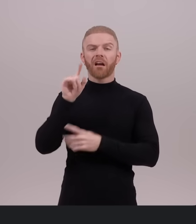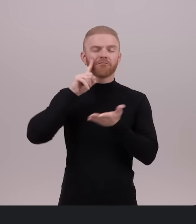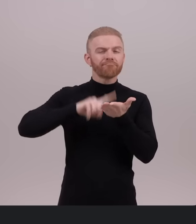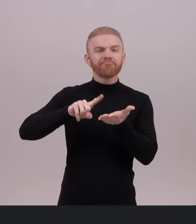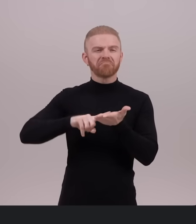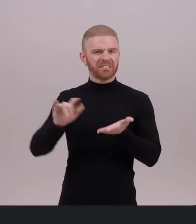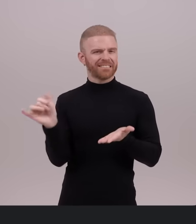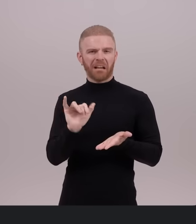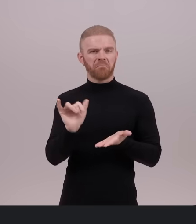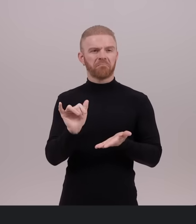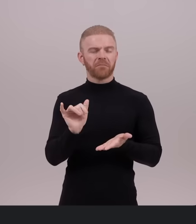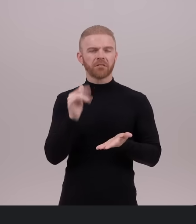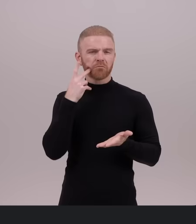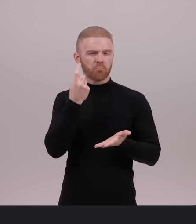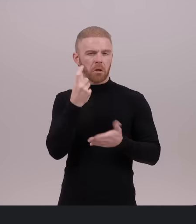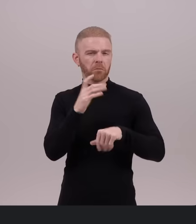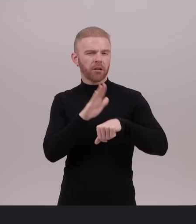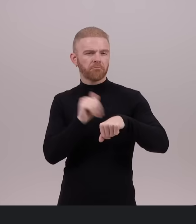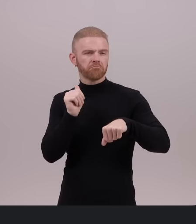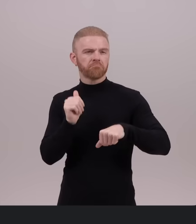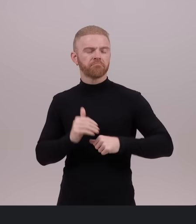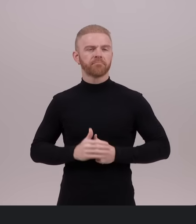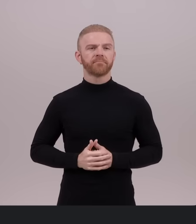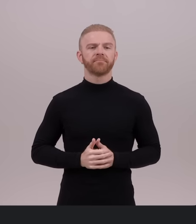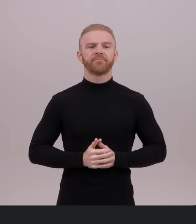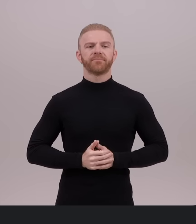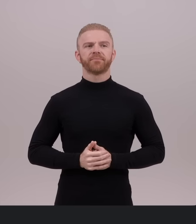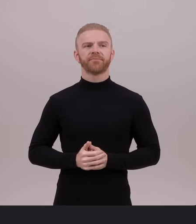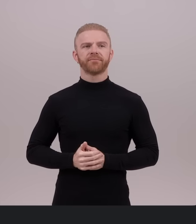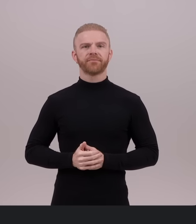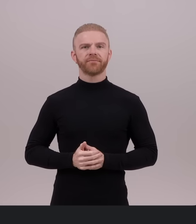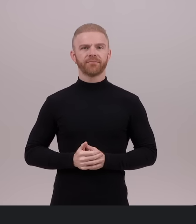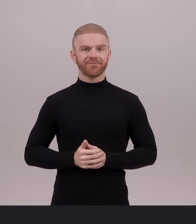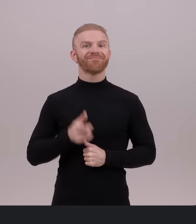There we go. There's Lighthouse running.